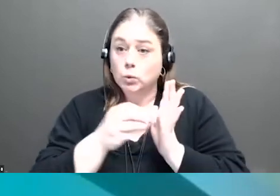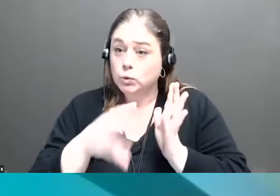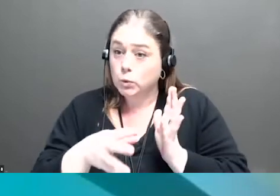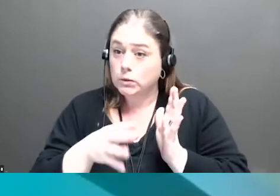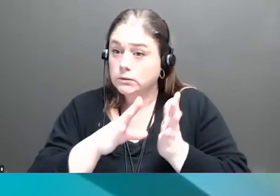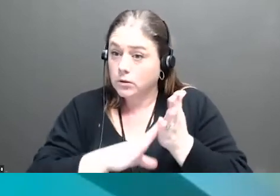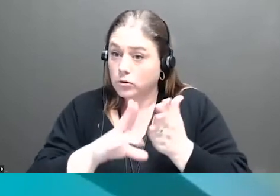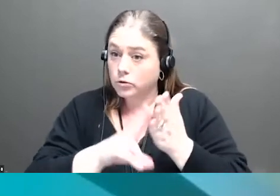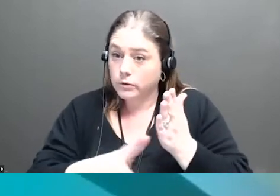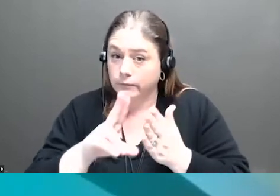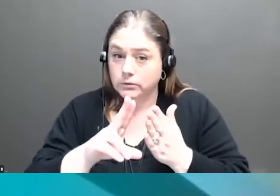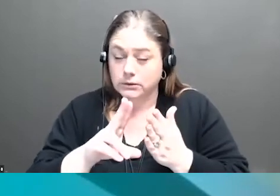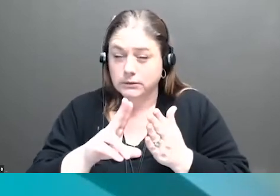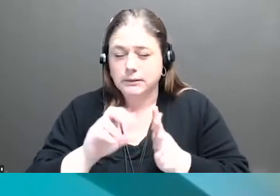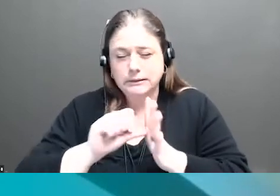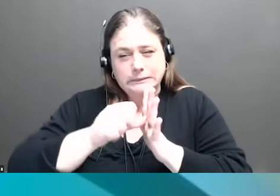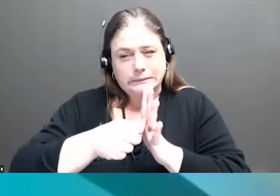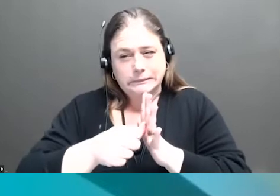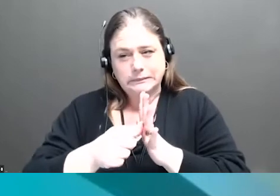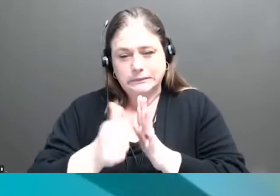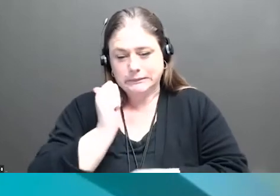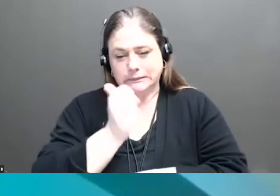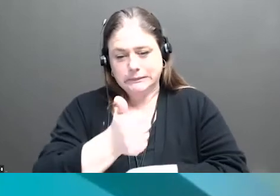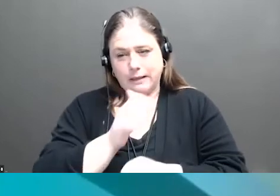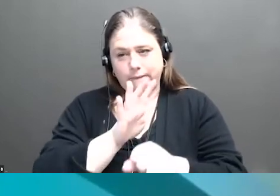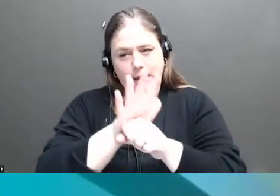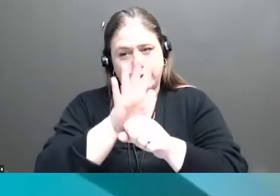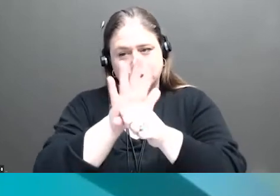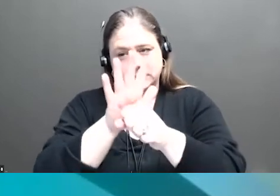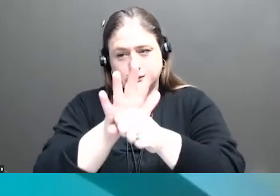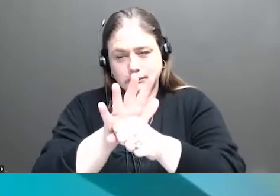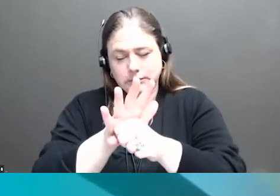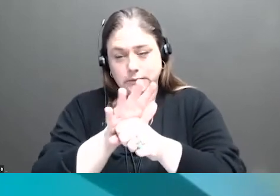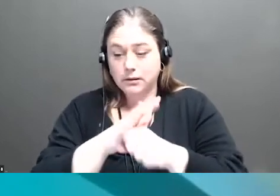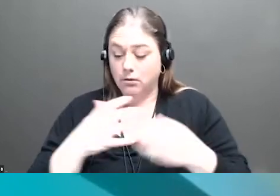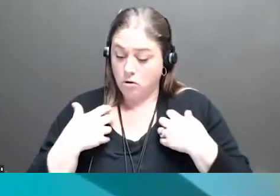in self-advocacy, just giving them the confidence that they can speak up for themselves, they can